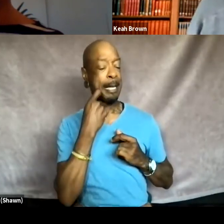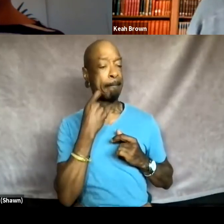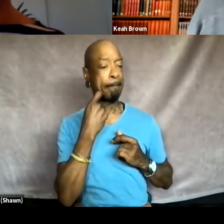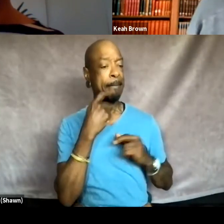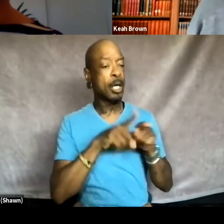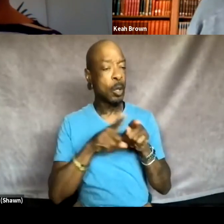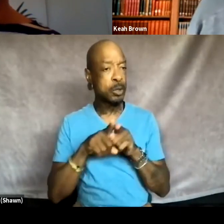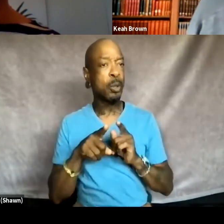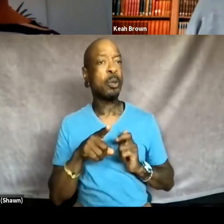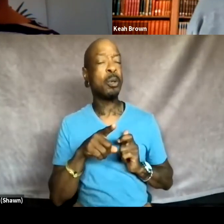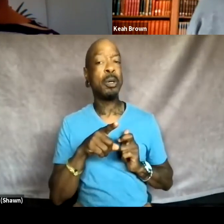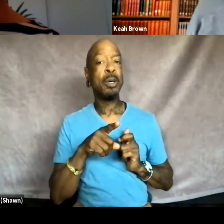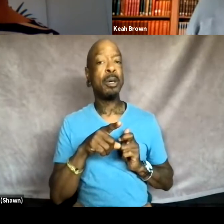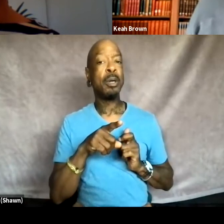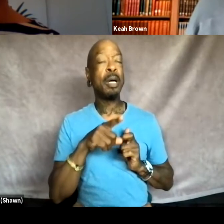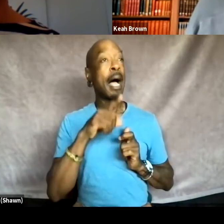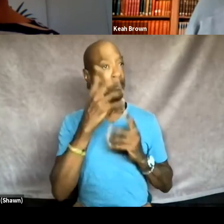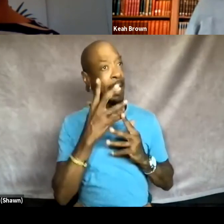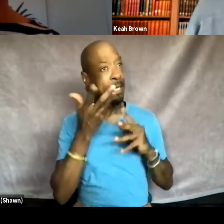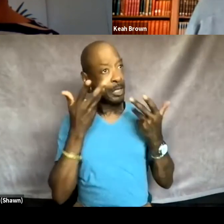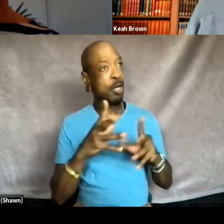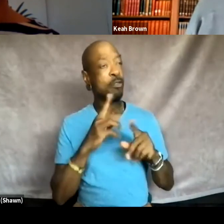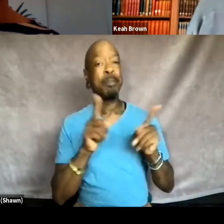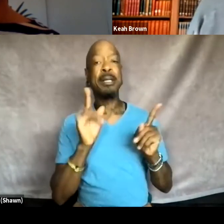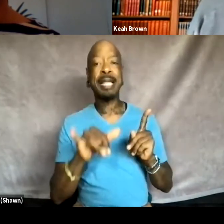I'm sad it's over, but the Superstore series finale was funny